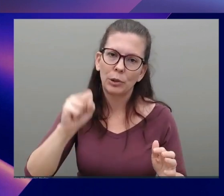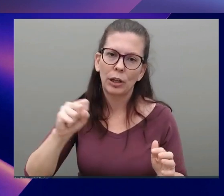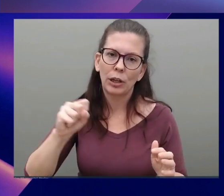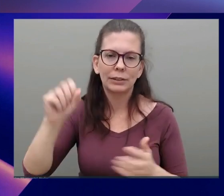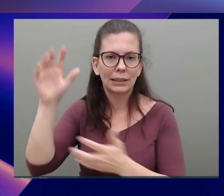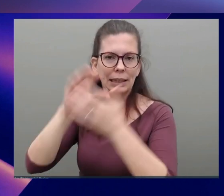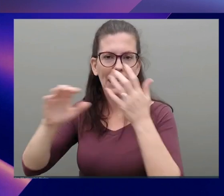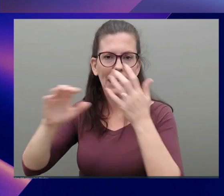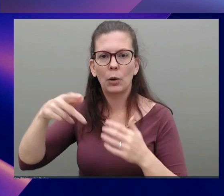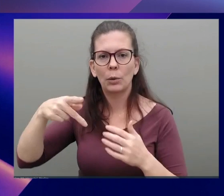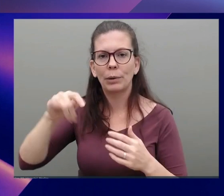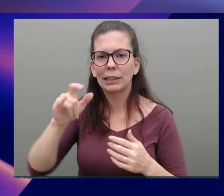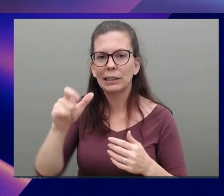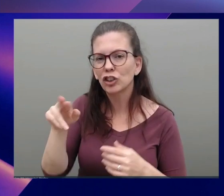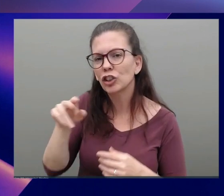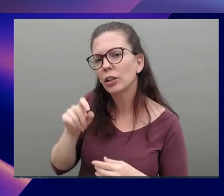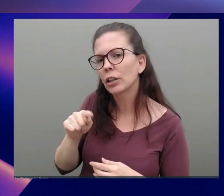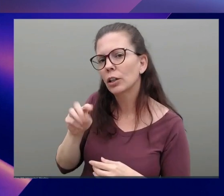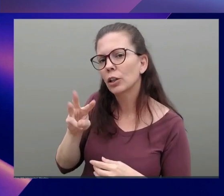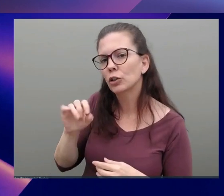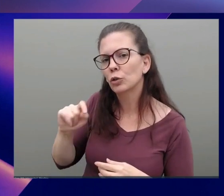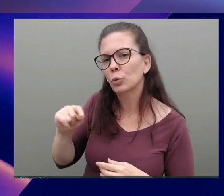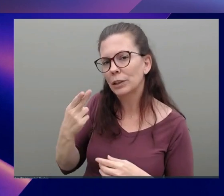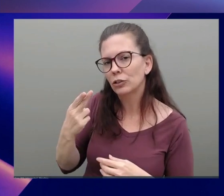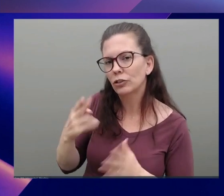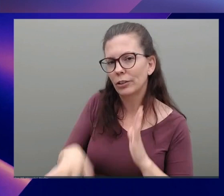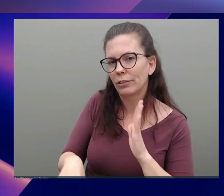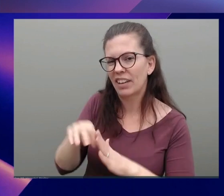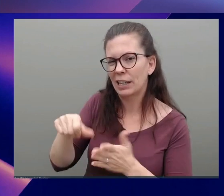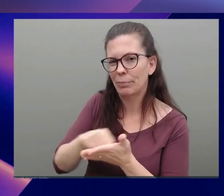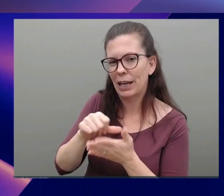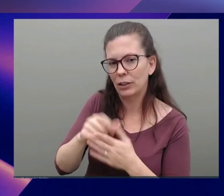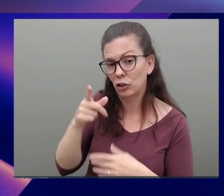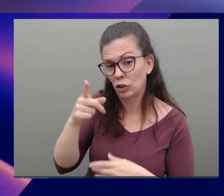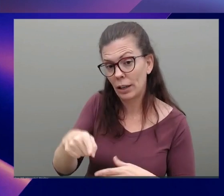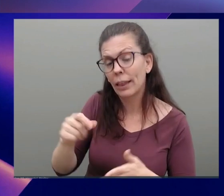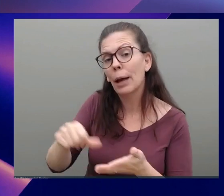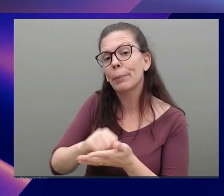you're gonna find this page here, right? And this page has the episodes we've been doing